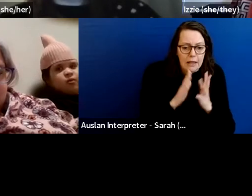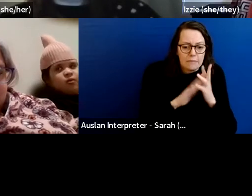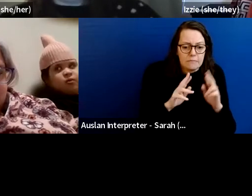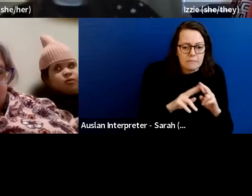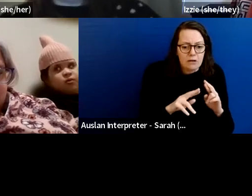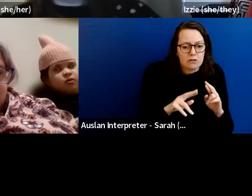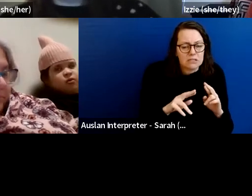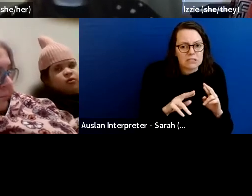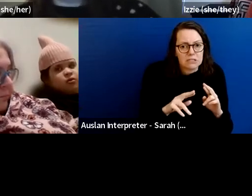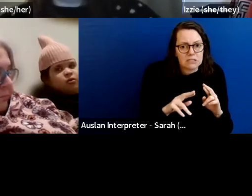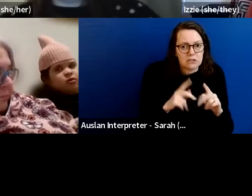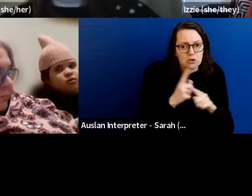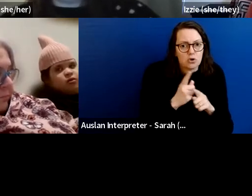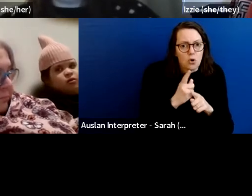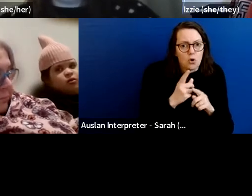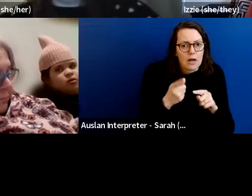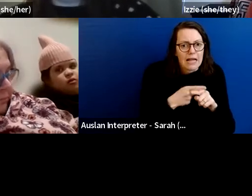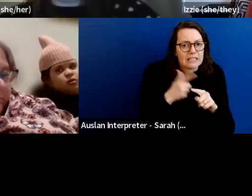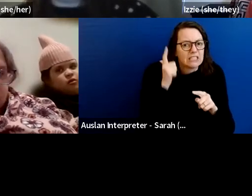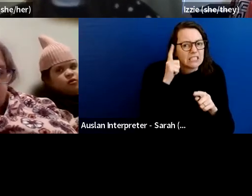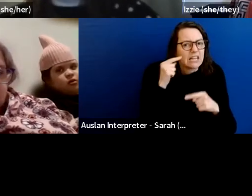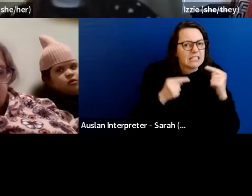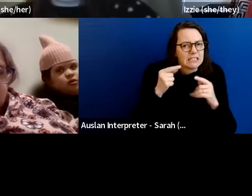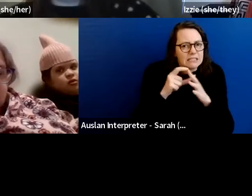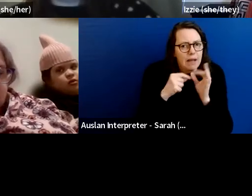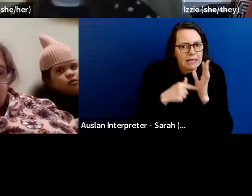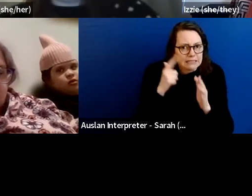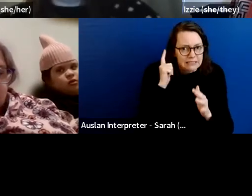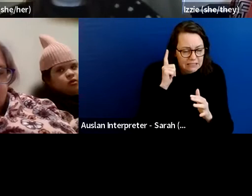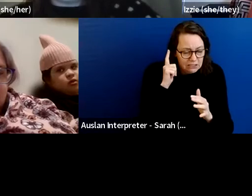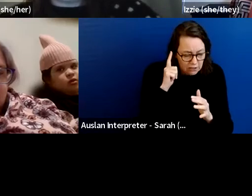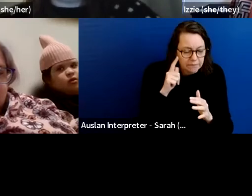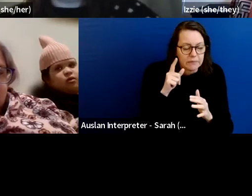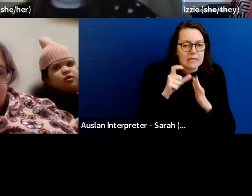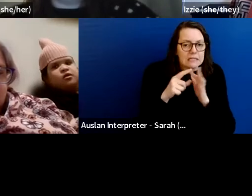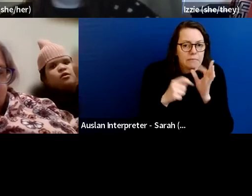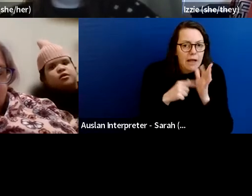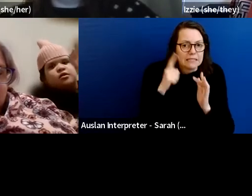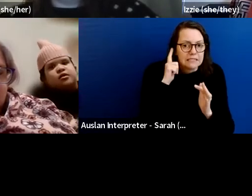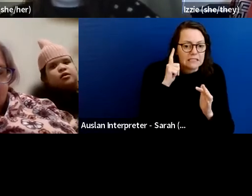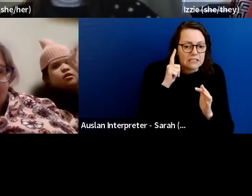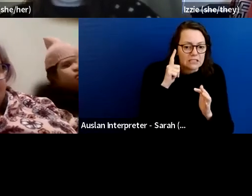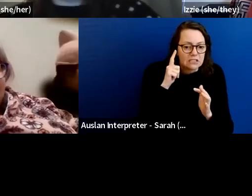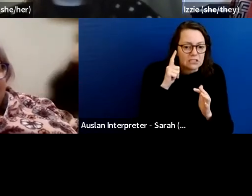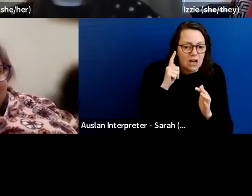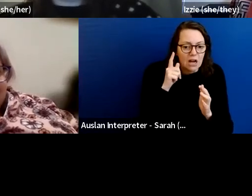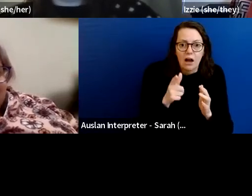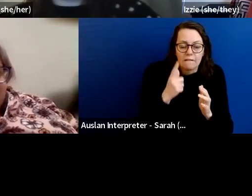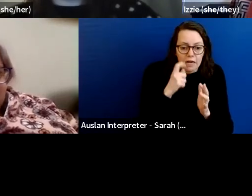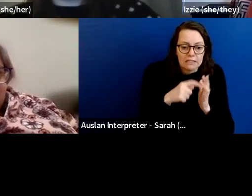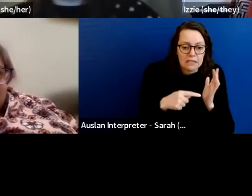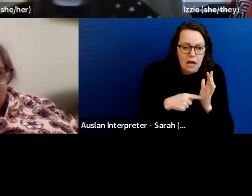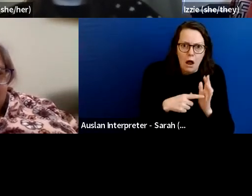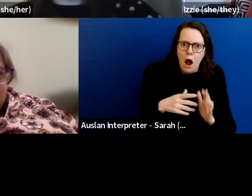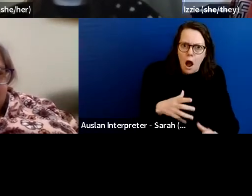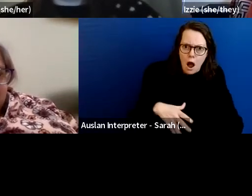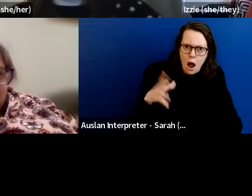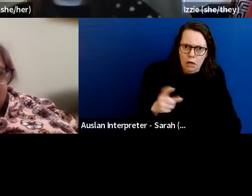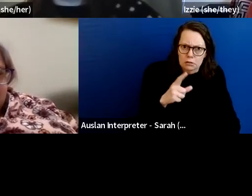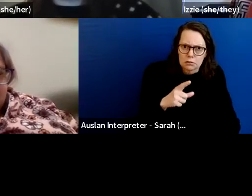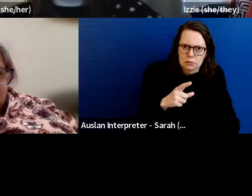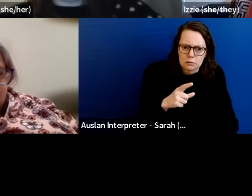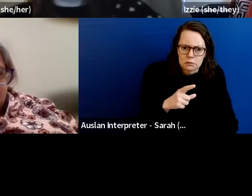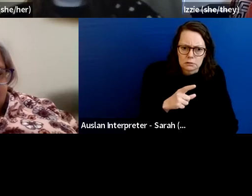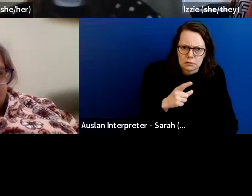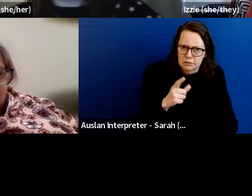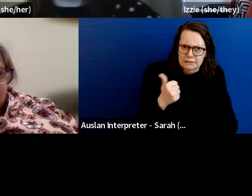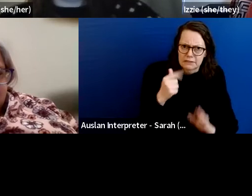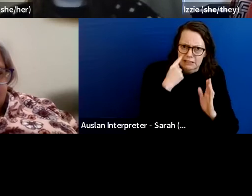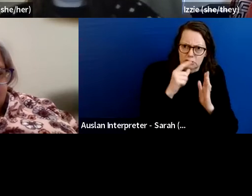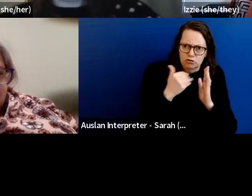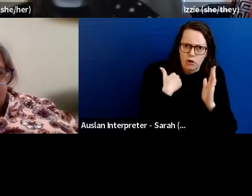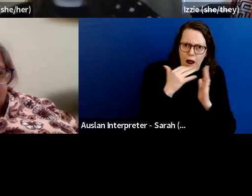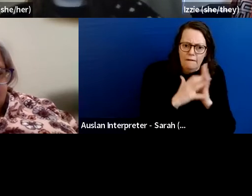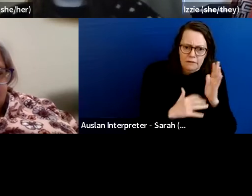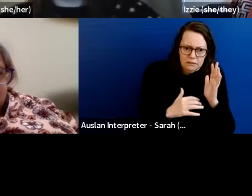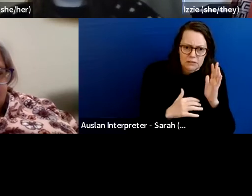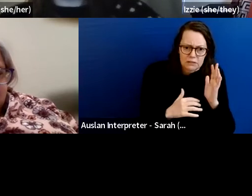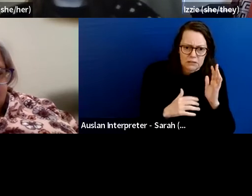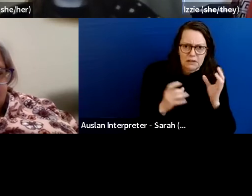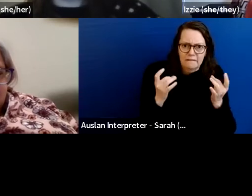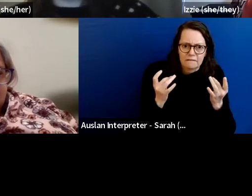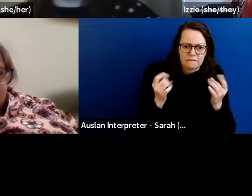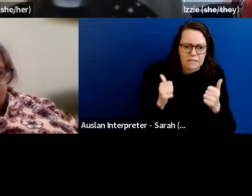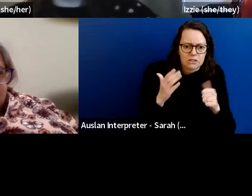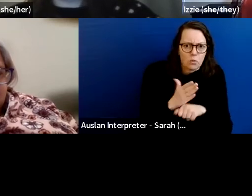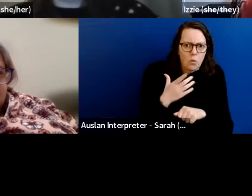Their parents and talk to my English teacher who was also the debate teacher, and that's when the debate here to find out she went off on the team, and was like, how dare you make her redo what what I've seen the draft that she has done and it was already